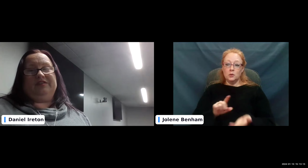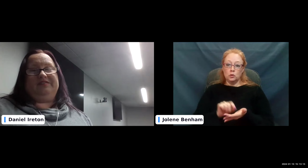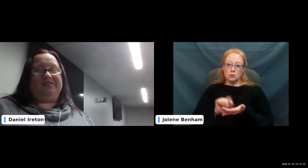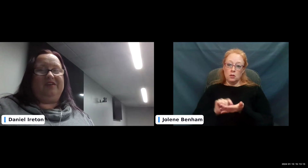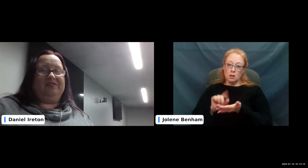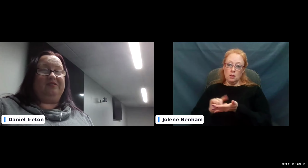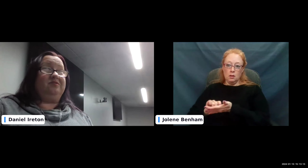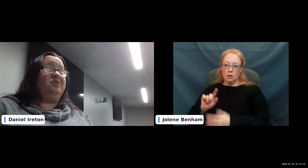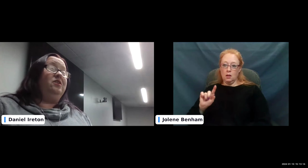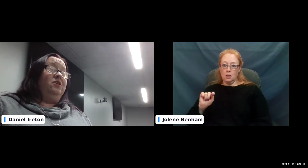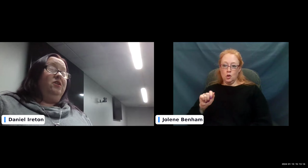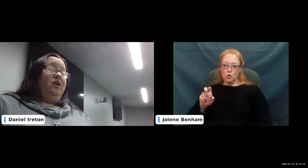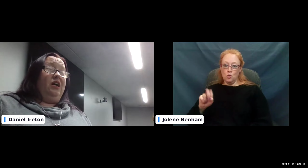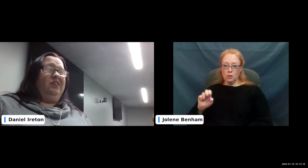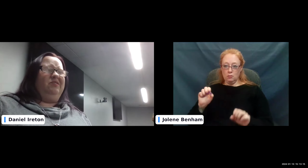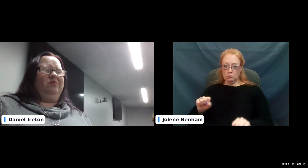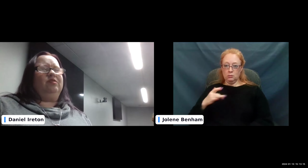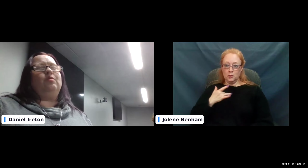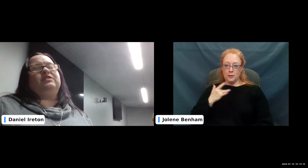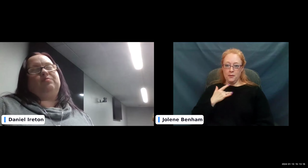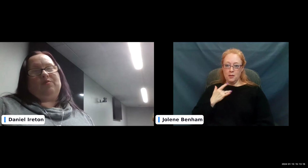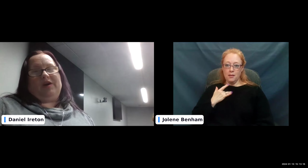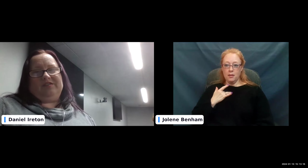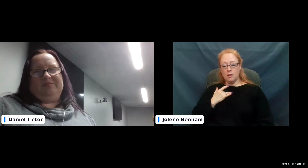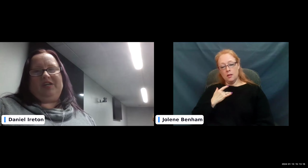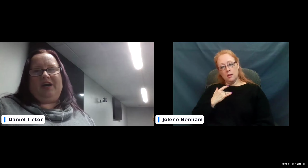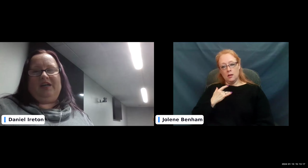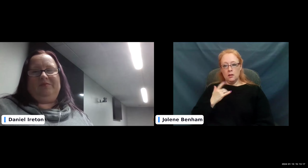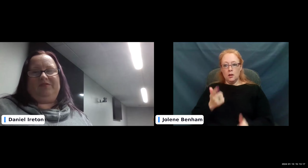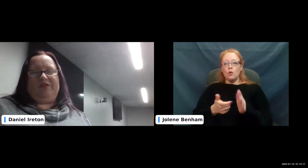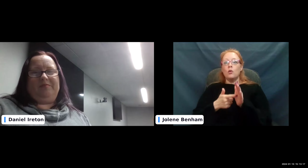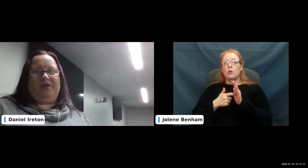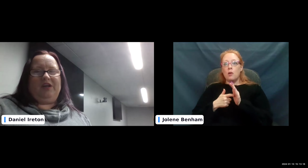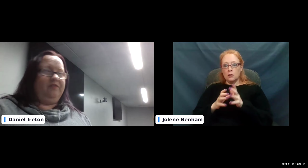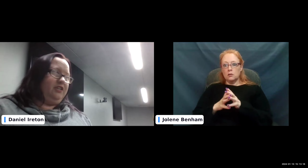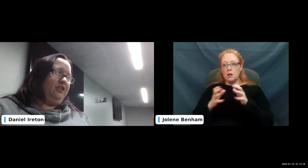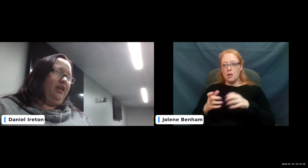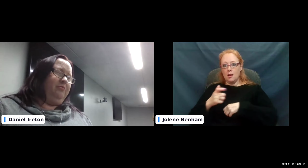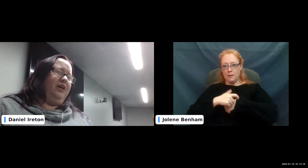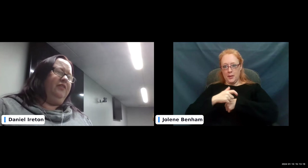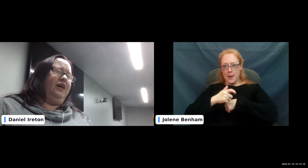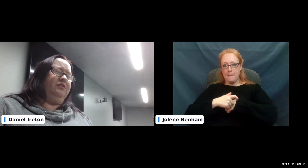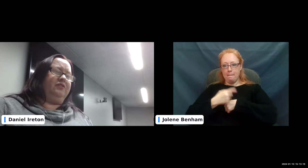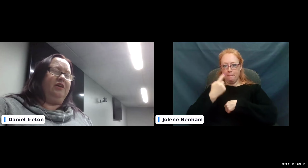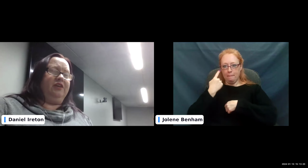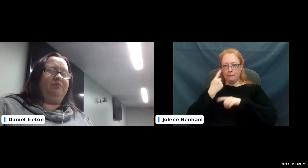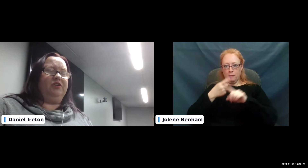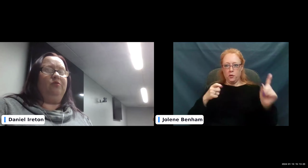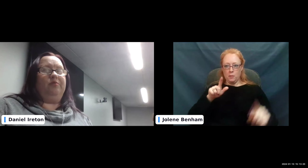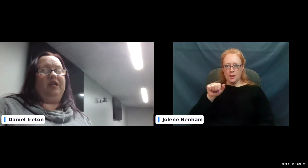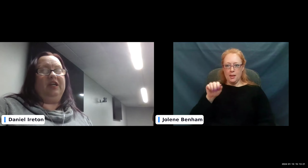But so our, the problem is obviously, there's a total of how many cards in this, something like, over 100 cards.